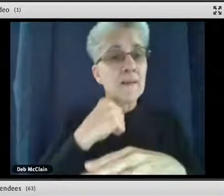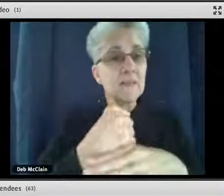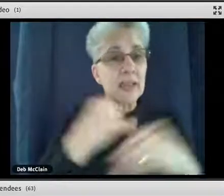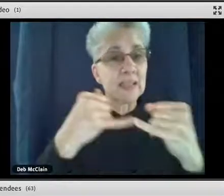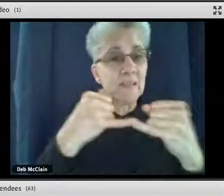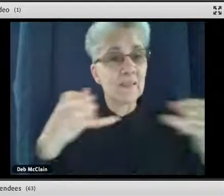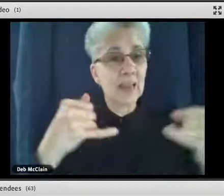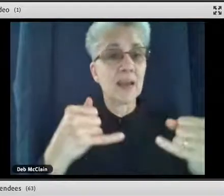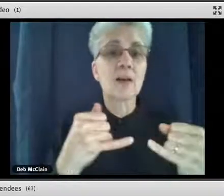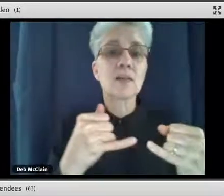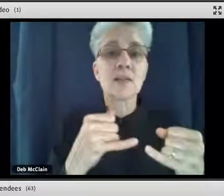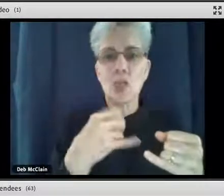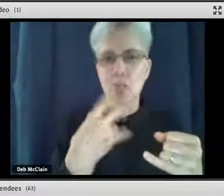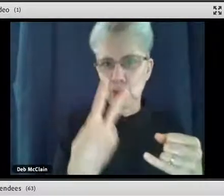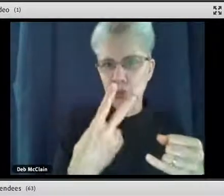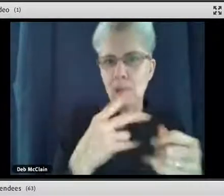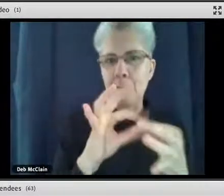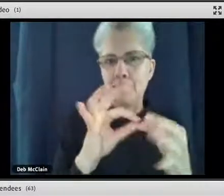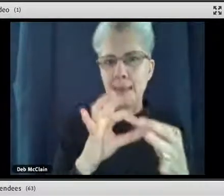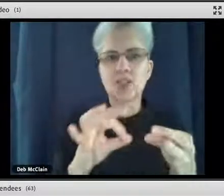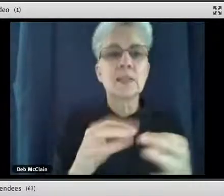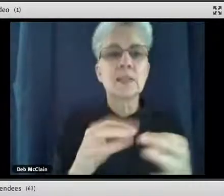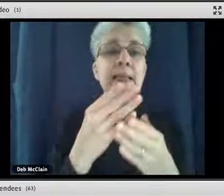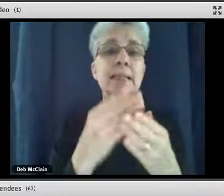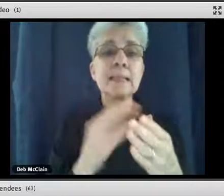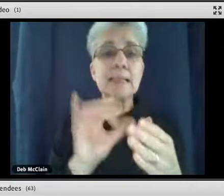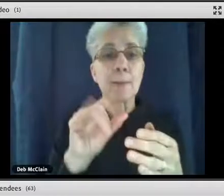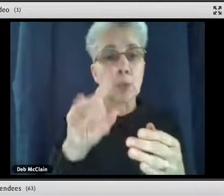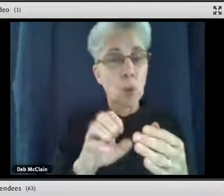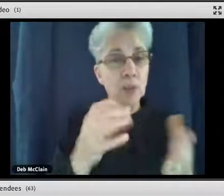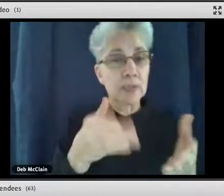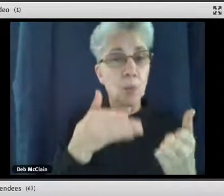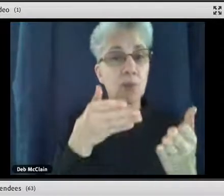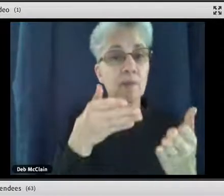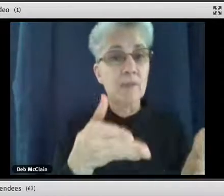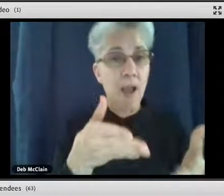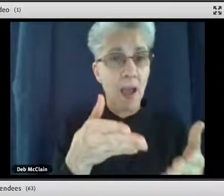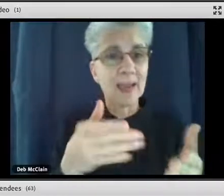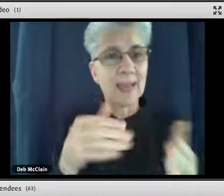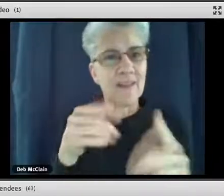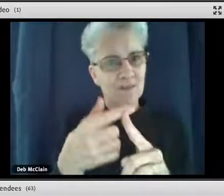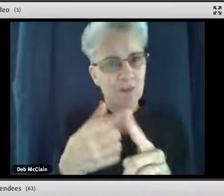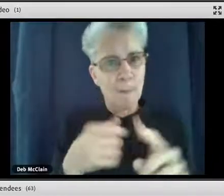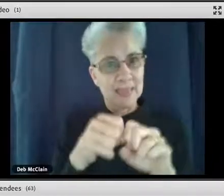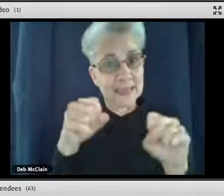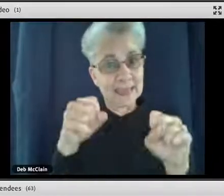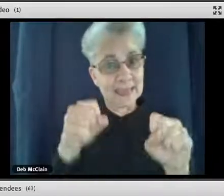the two fields I mentioned, some of the codes that are provided are system-supplied